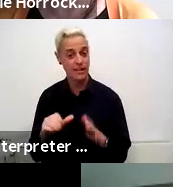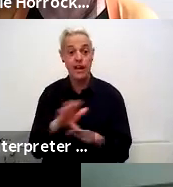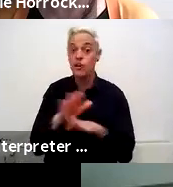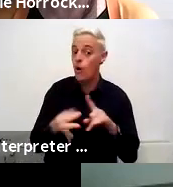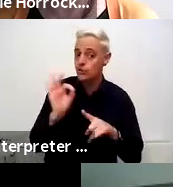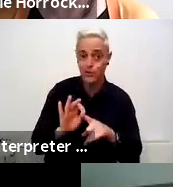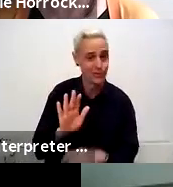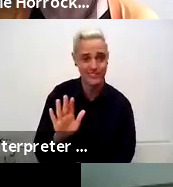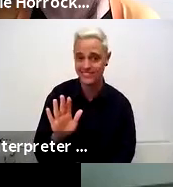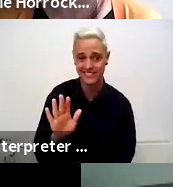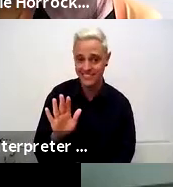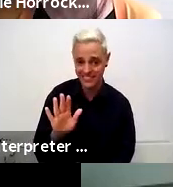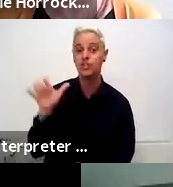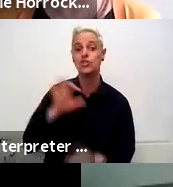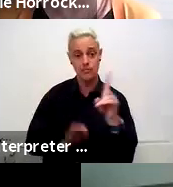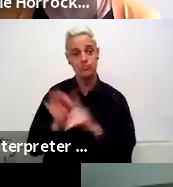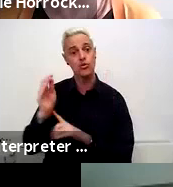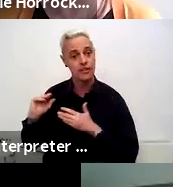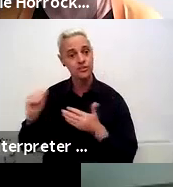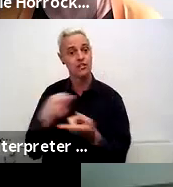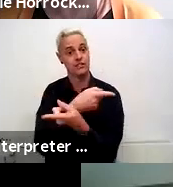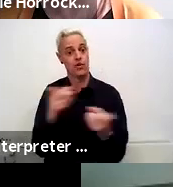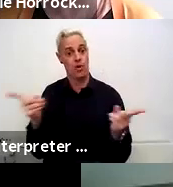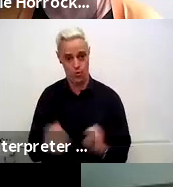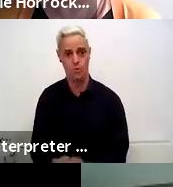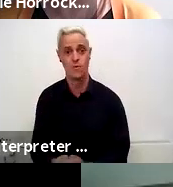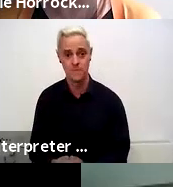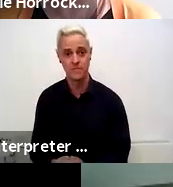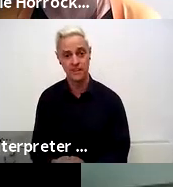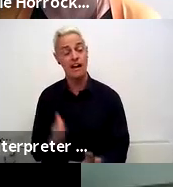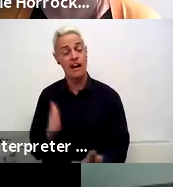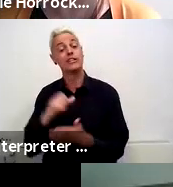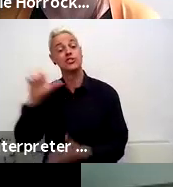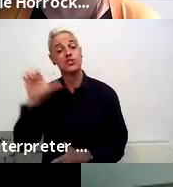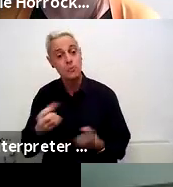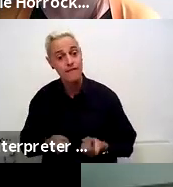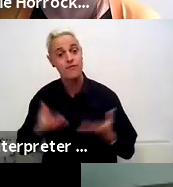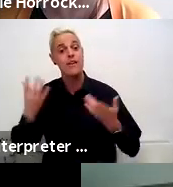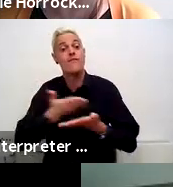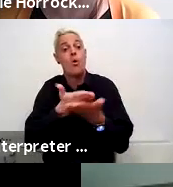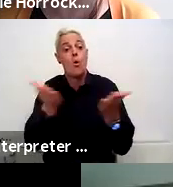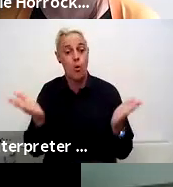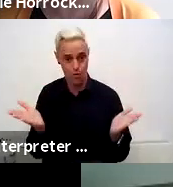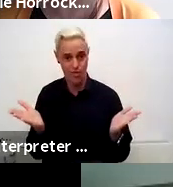We all need to do better for you. We need to make it really at the point of delivery for you all.